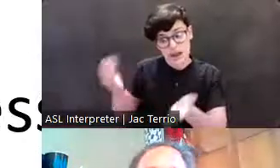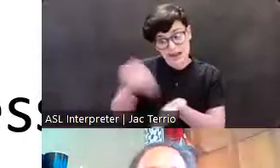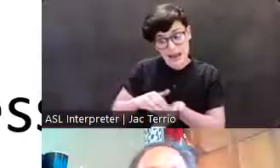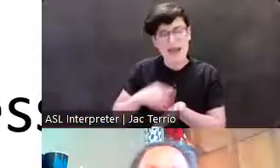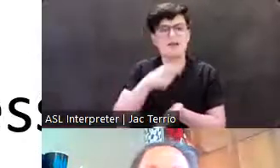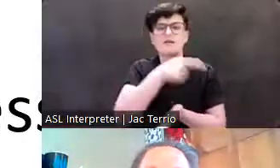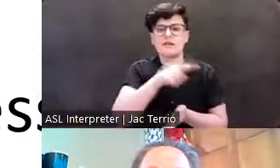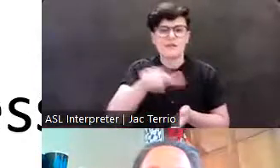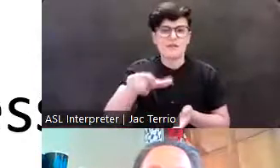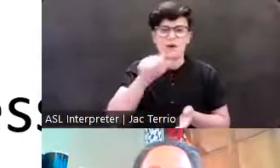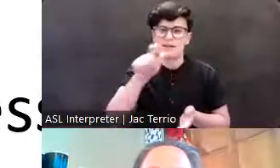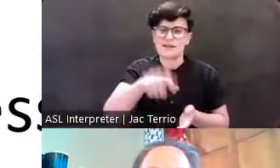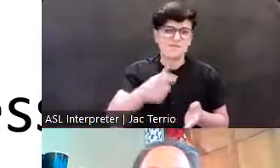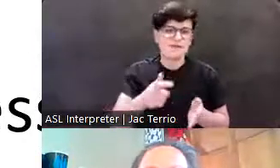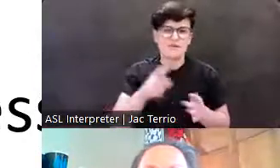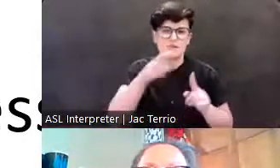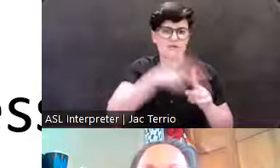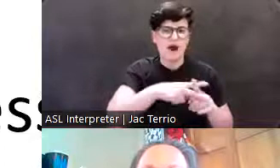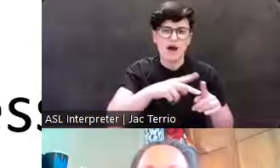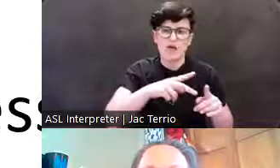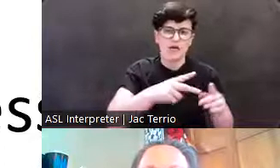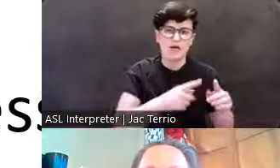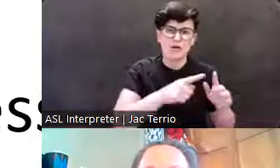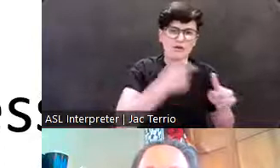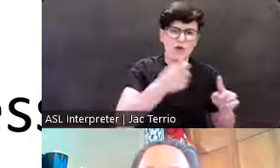They can file that affidavit of noncompliance with the court.